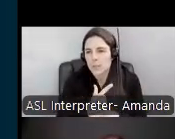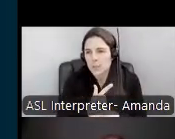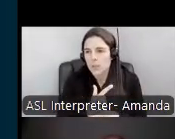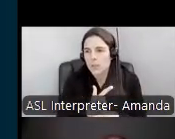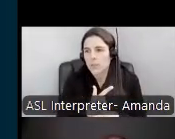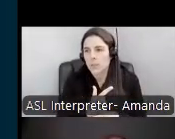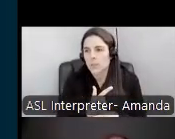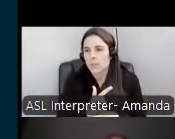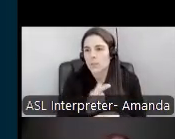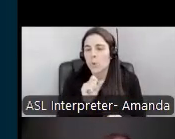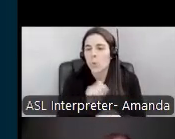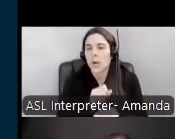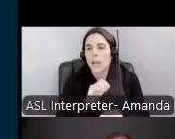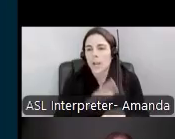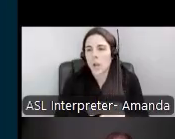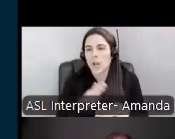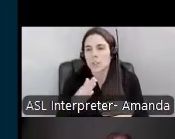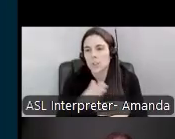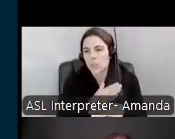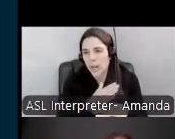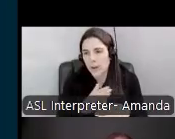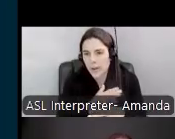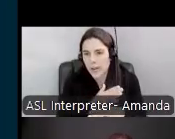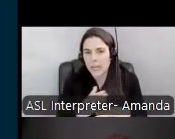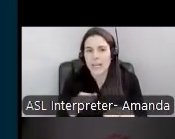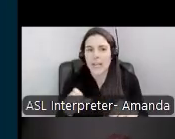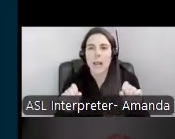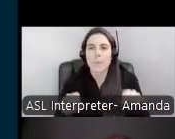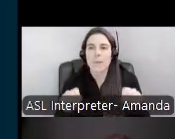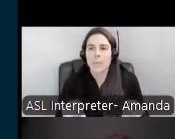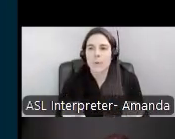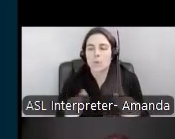working on kind of sharing and being able to play in the same space.